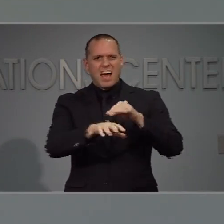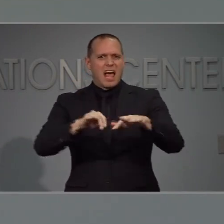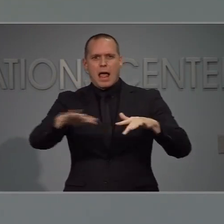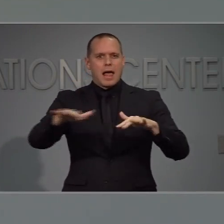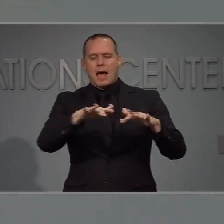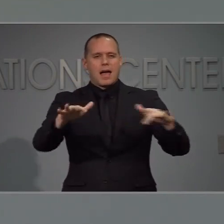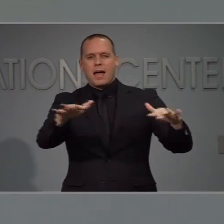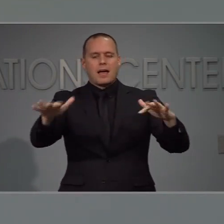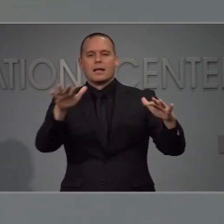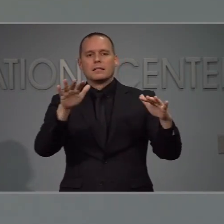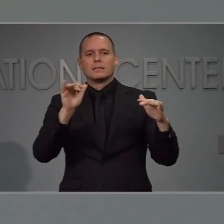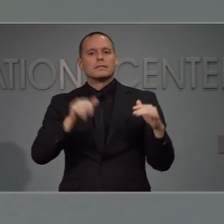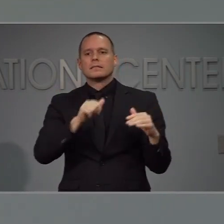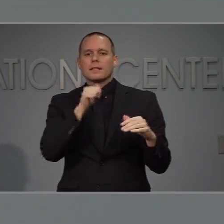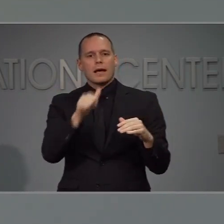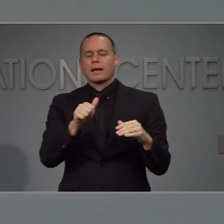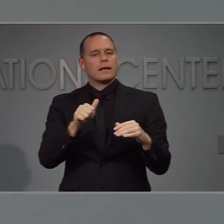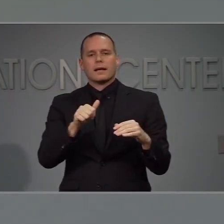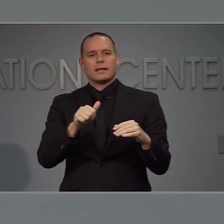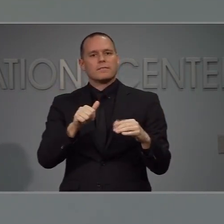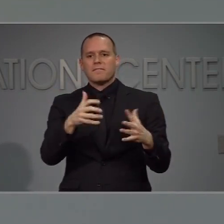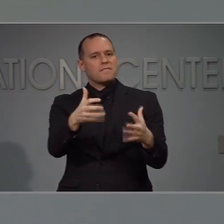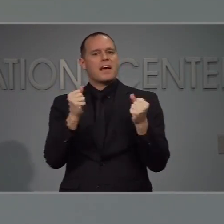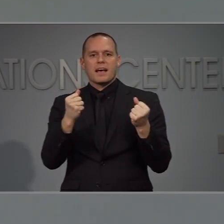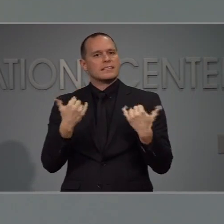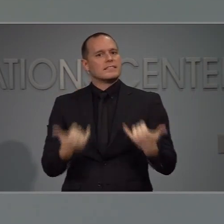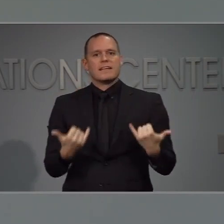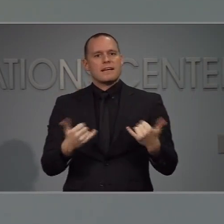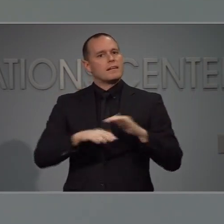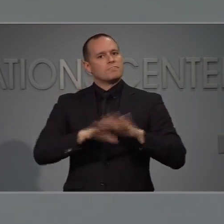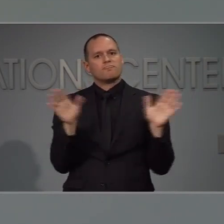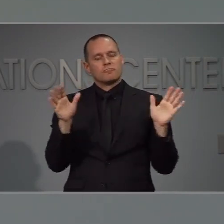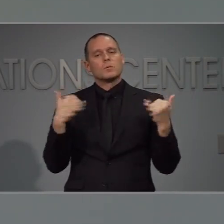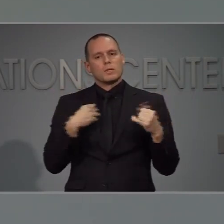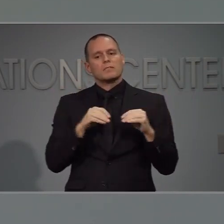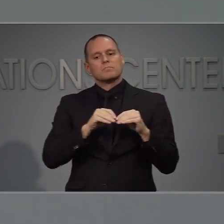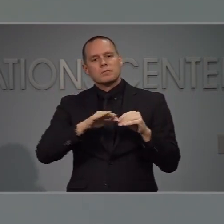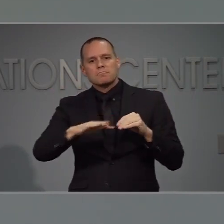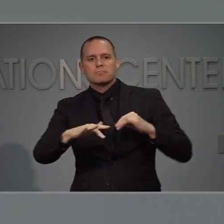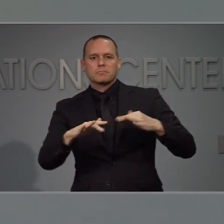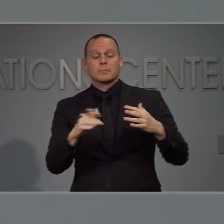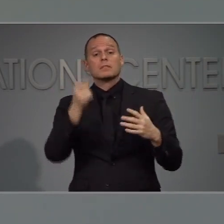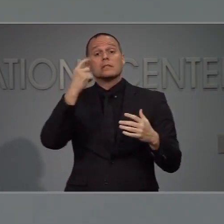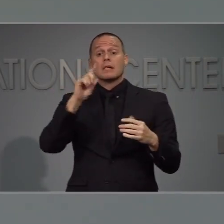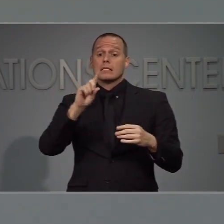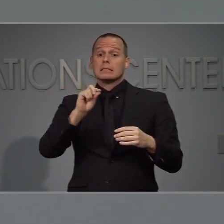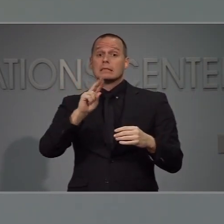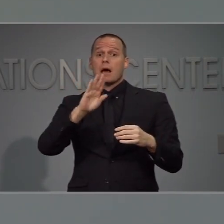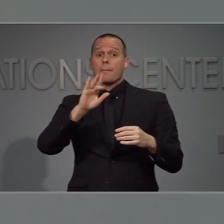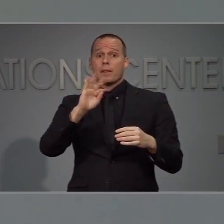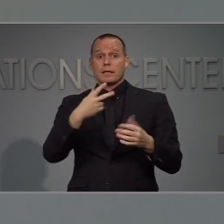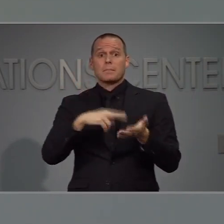ANOTHER WAY TO LOOK AT THIS IS THAT WE HAVE SLOWED THE RATE OF ACCELERATION OF THE VIRUS.